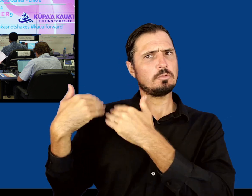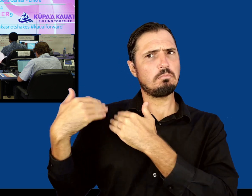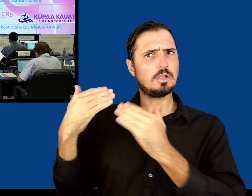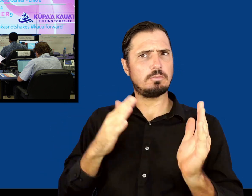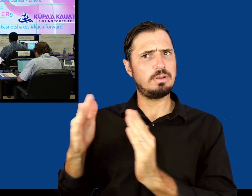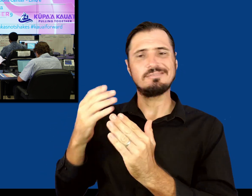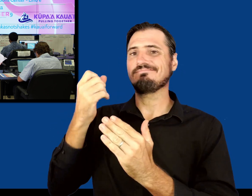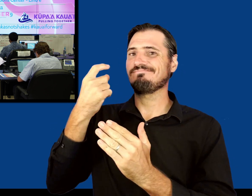18 was denied.